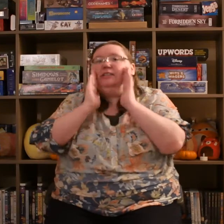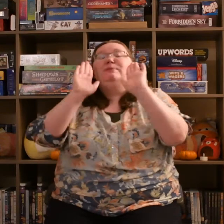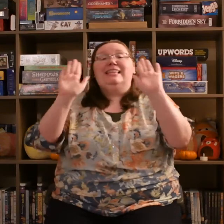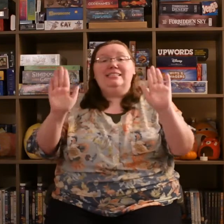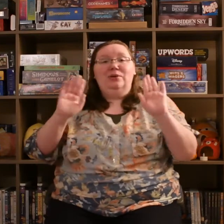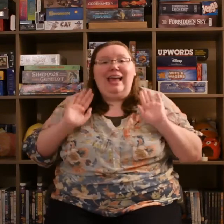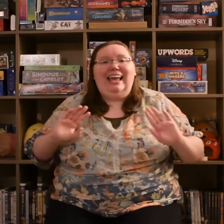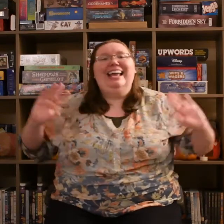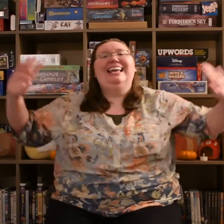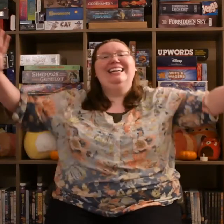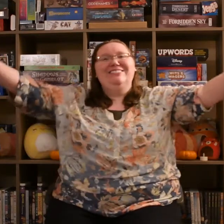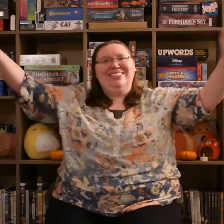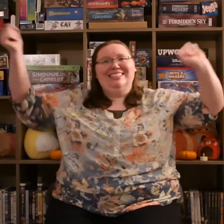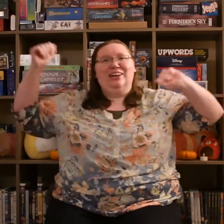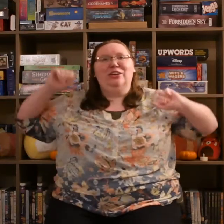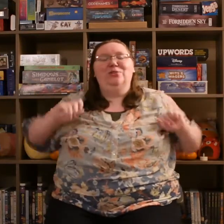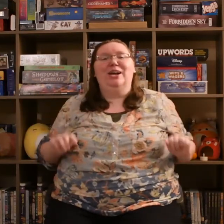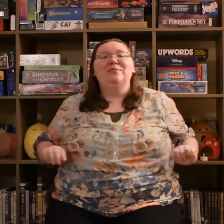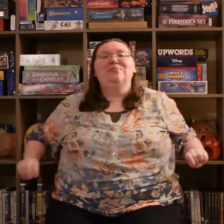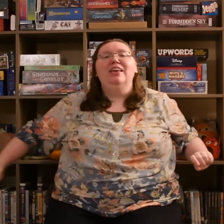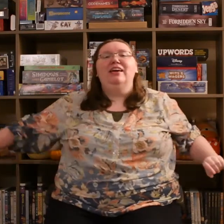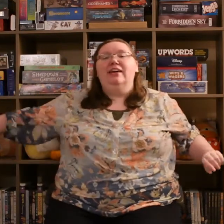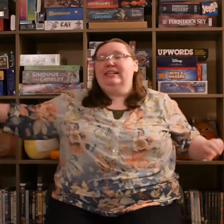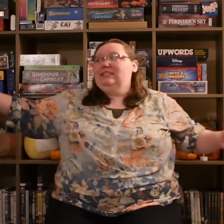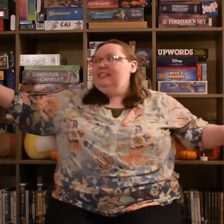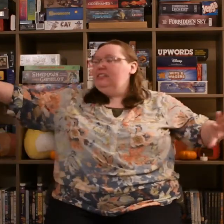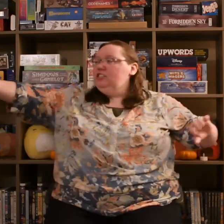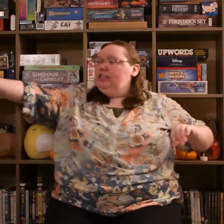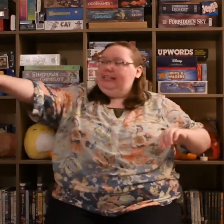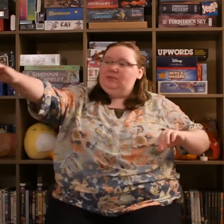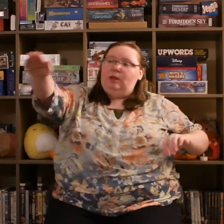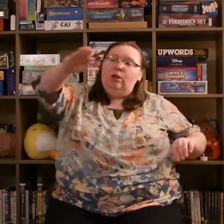but that's okay, for this song it'll work. All right, so this is our trickiest one.